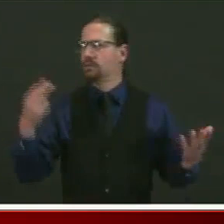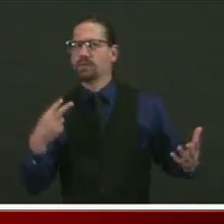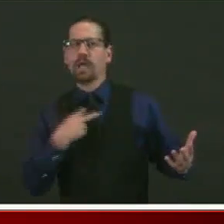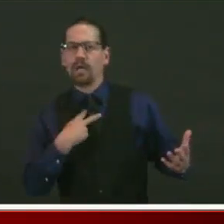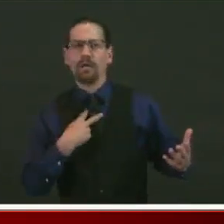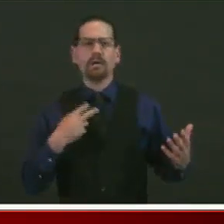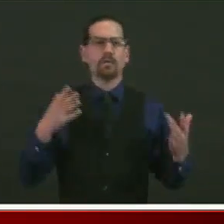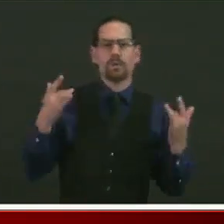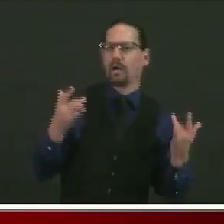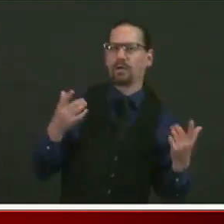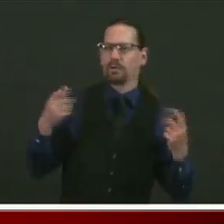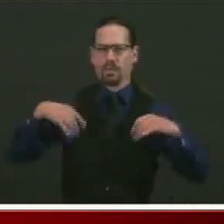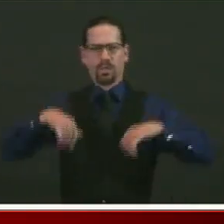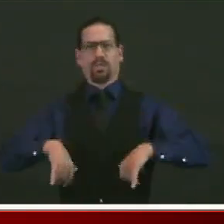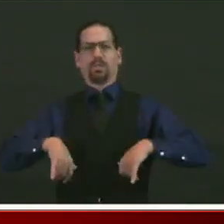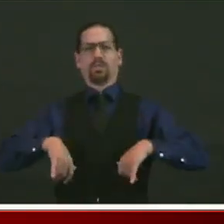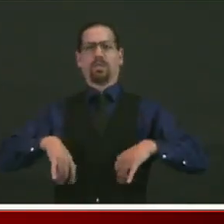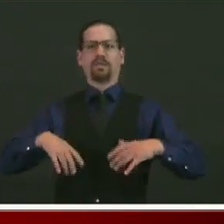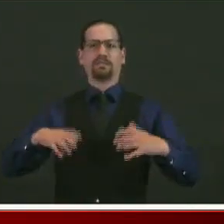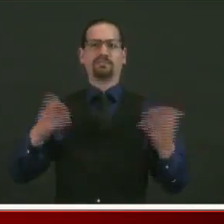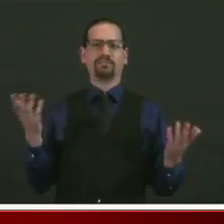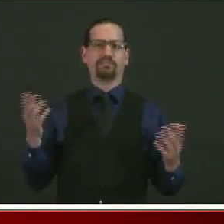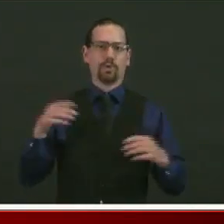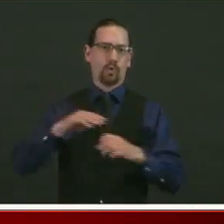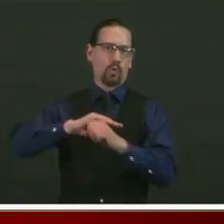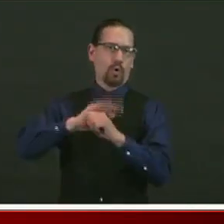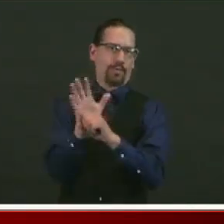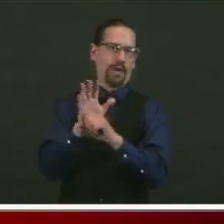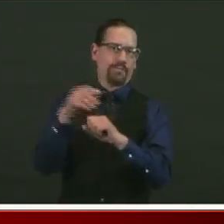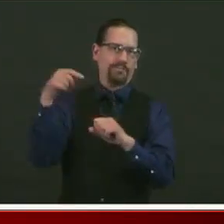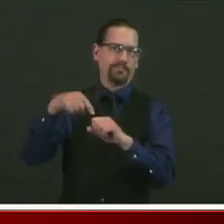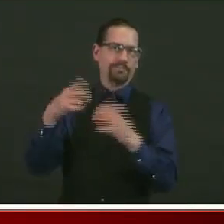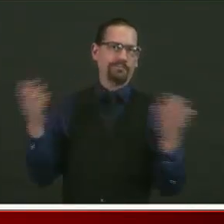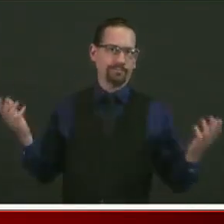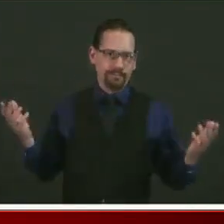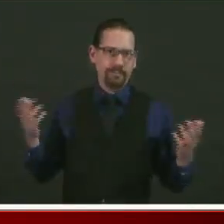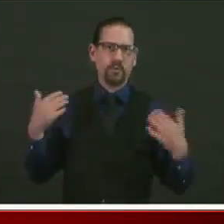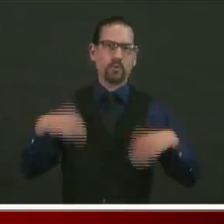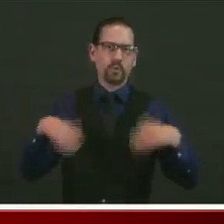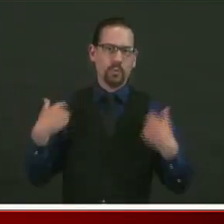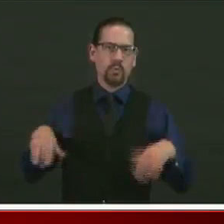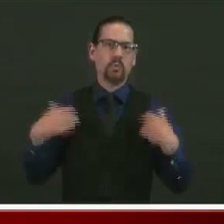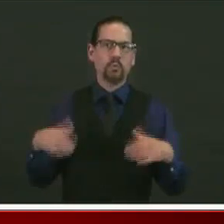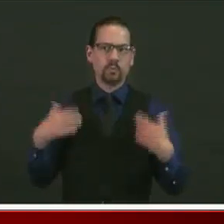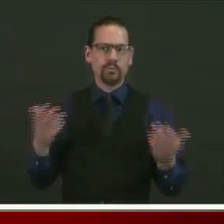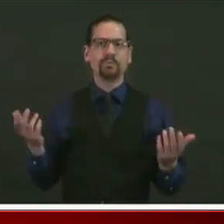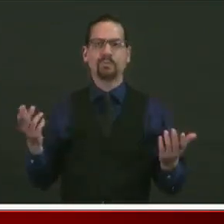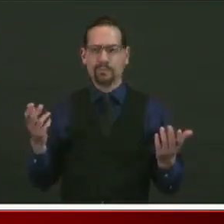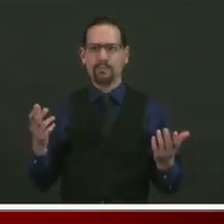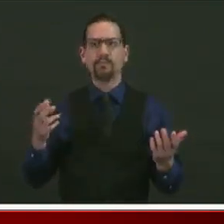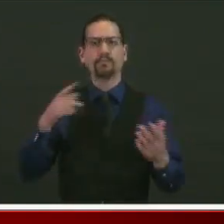HAVE BEEN GROUNDED AND WE DON'T KNOW WHAT WE DID WRONG. IT IS ONE OF THE REASONS WHY